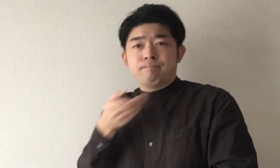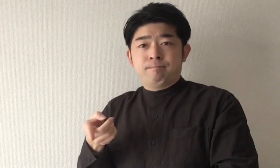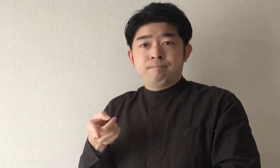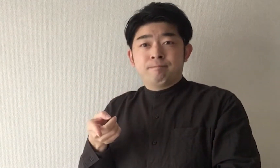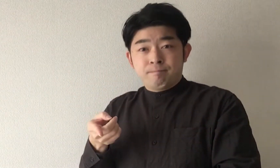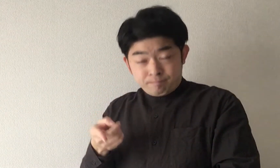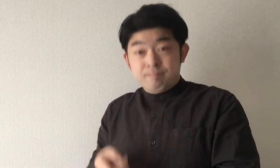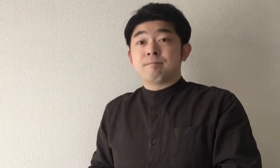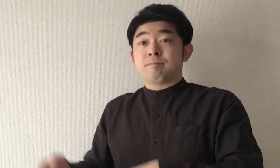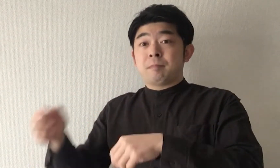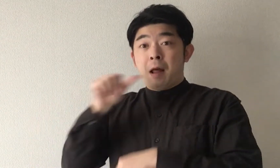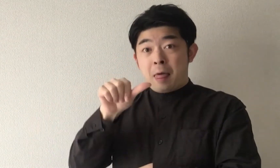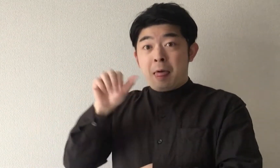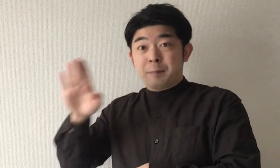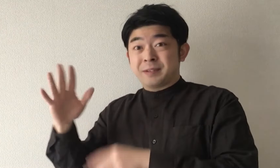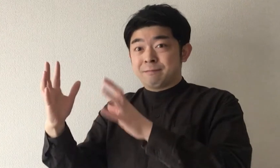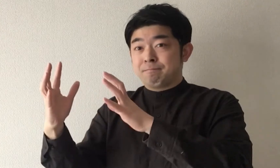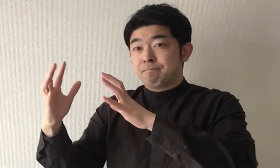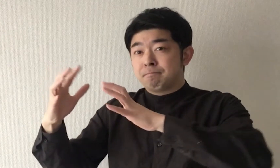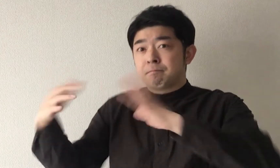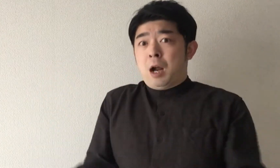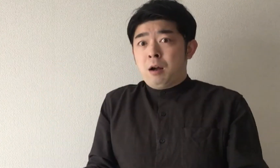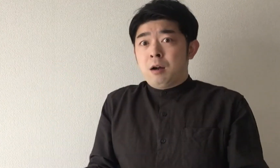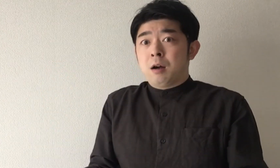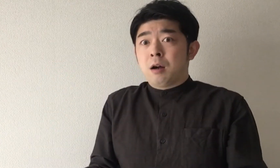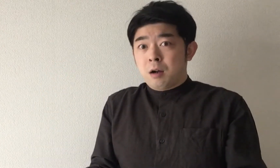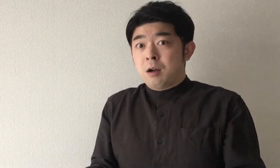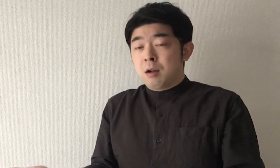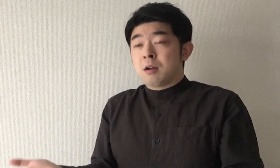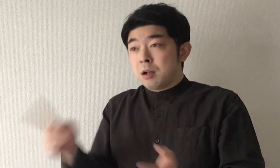Removing these series, the last thing that remains